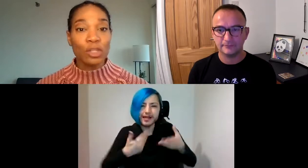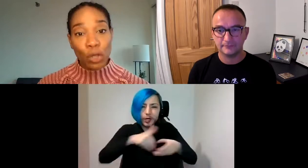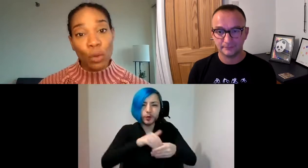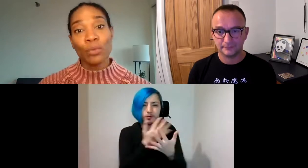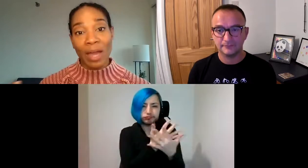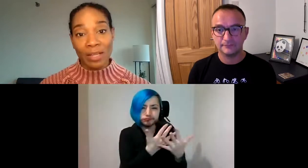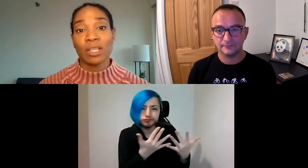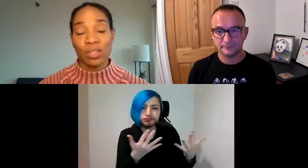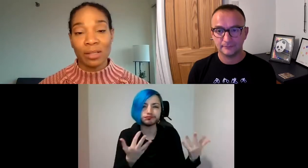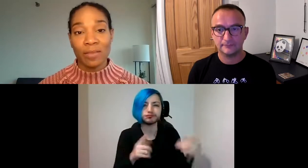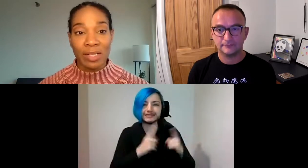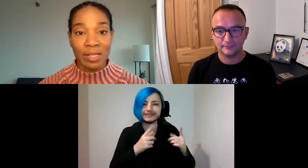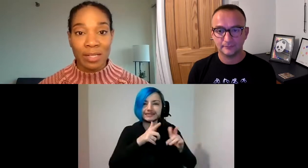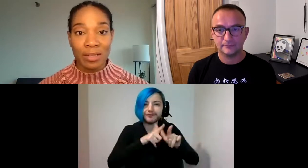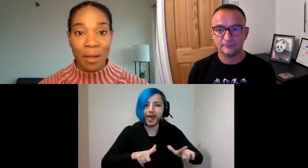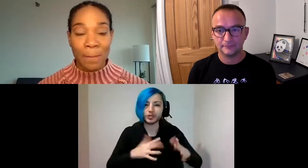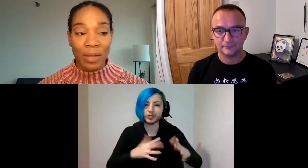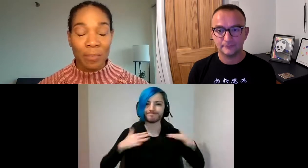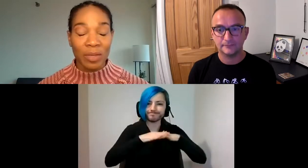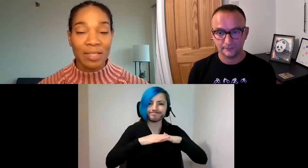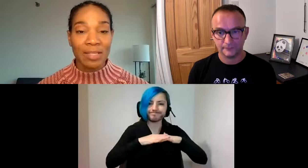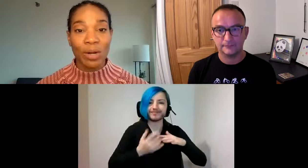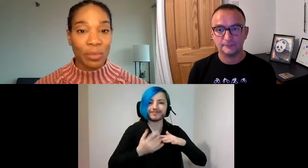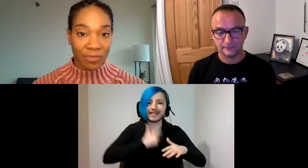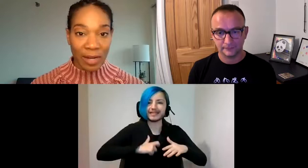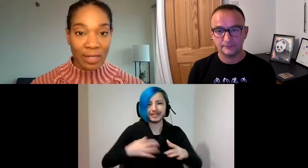available it was very focused on one narrative and